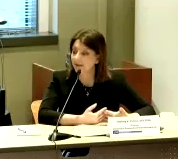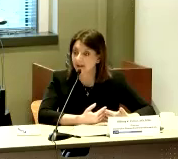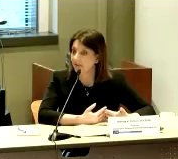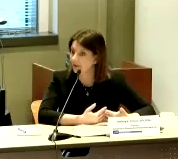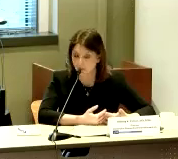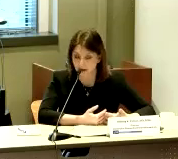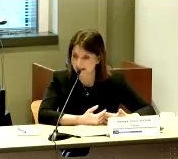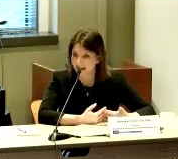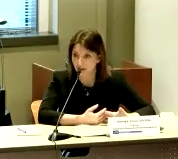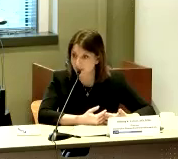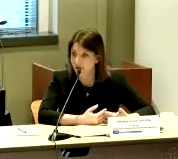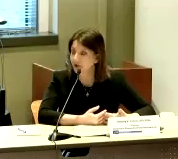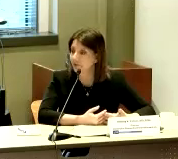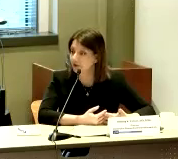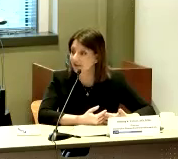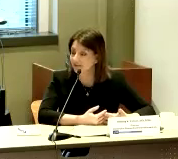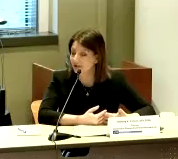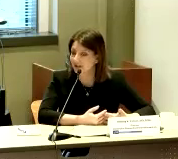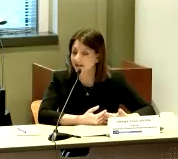Luckily, we're not seeing any human-to-human transmission.